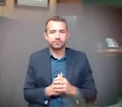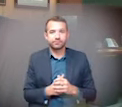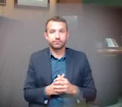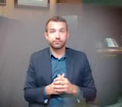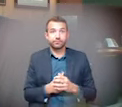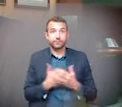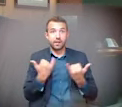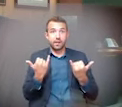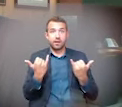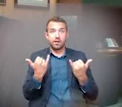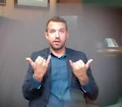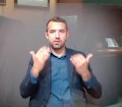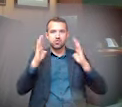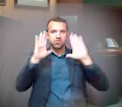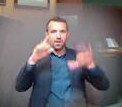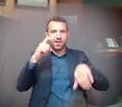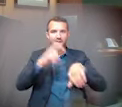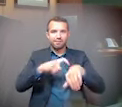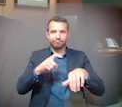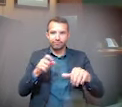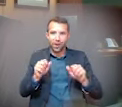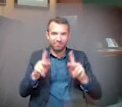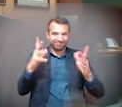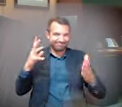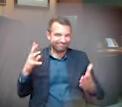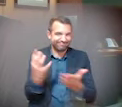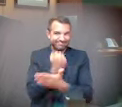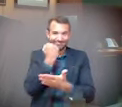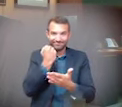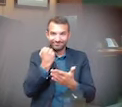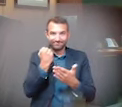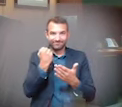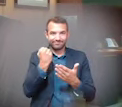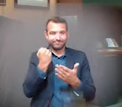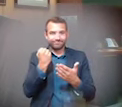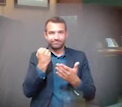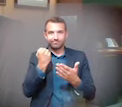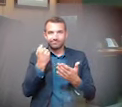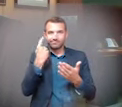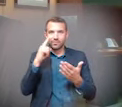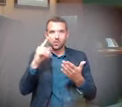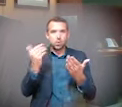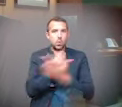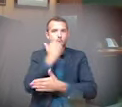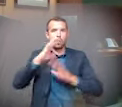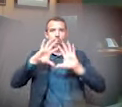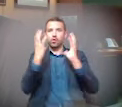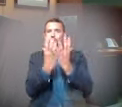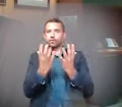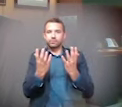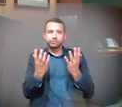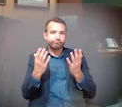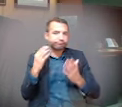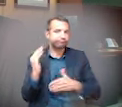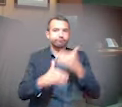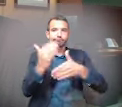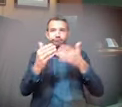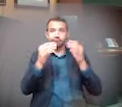this opportunity to design a new world, a new post pandemic world.